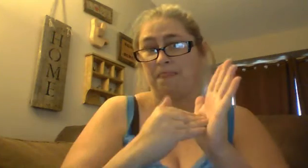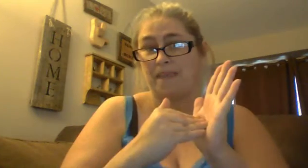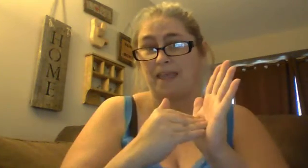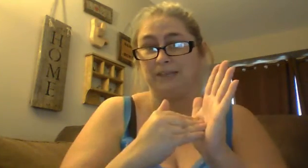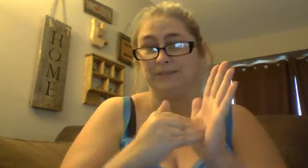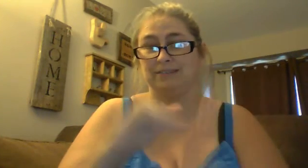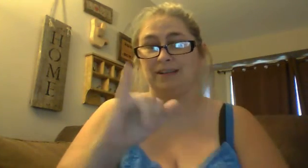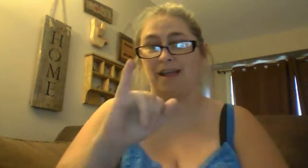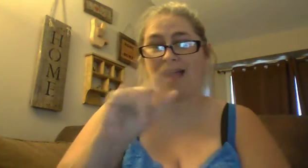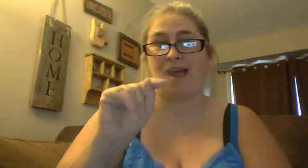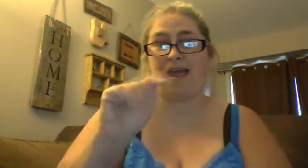Goal... My goal is... 1,000 thousand items.